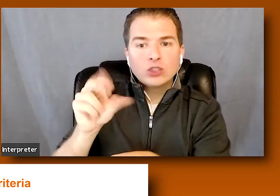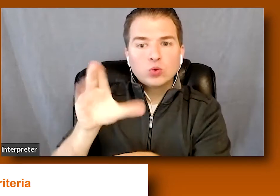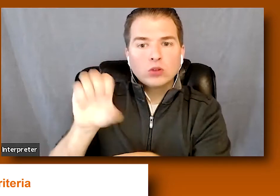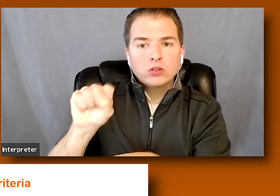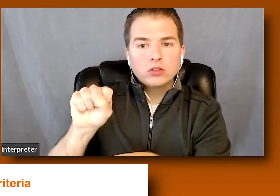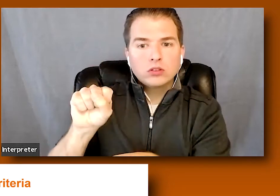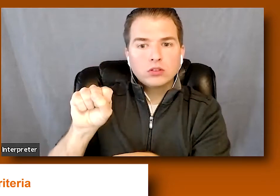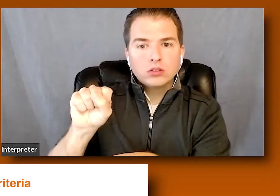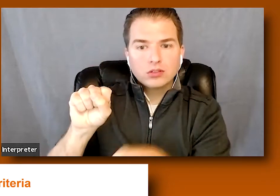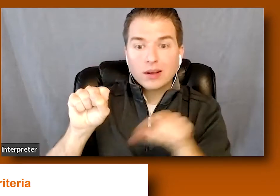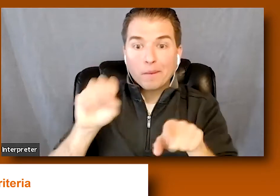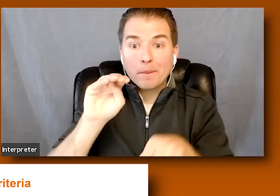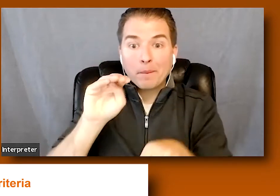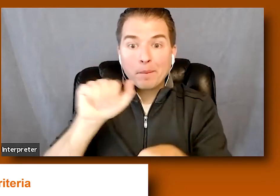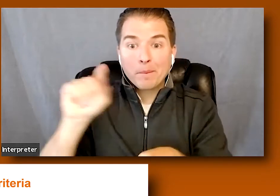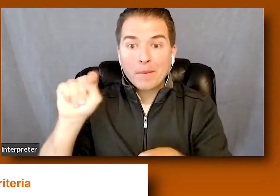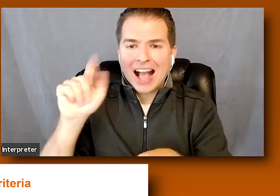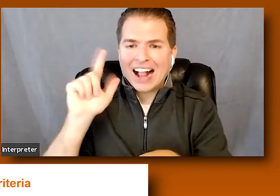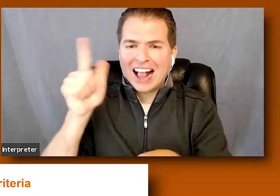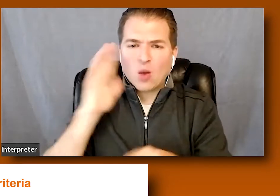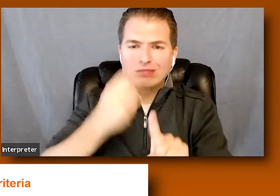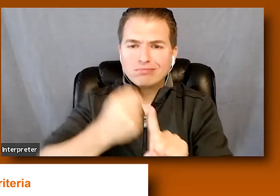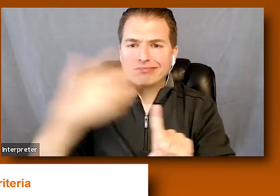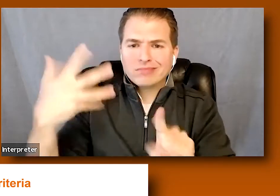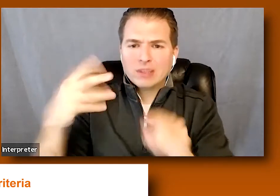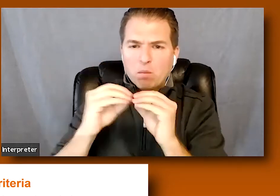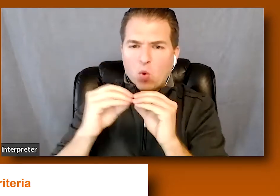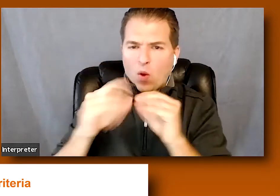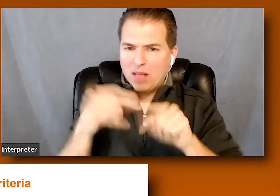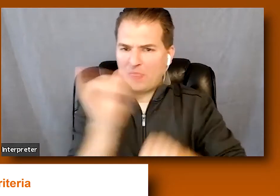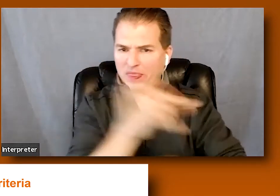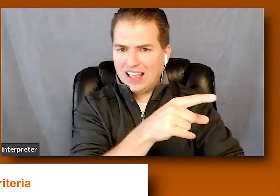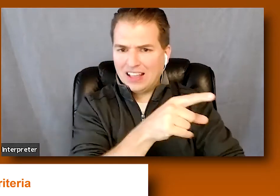Matt will go into more details about this criteria.